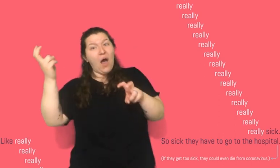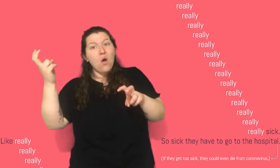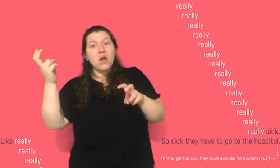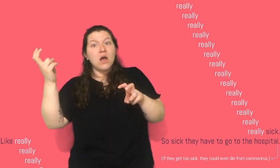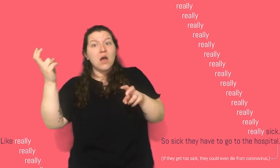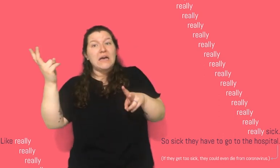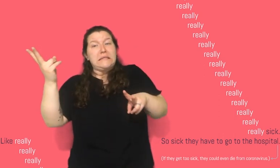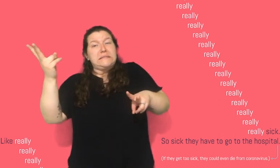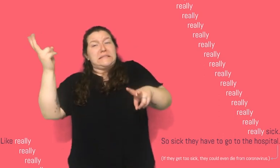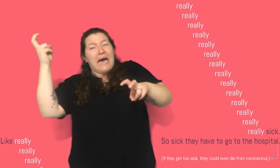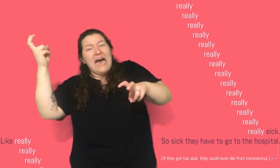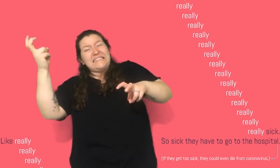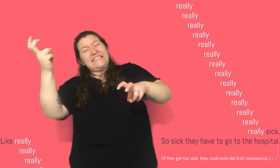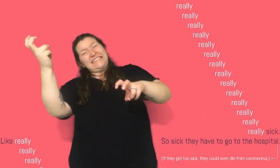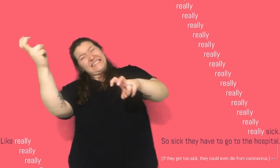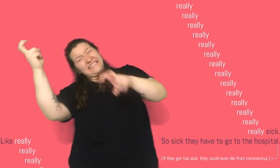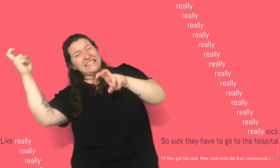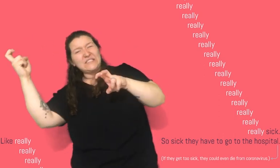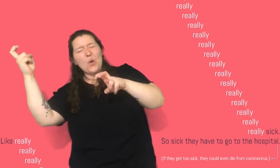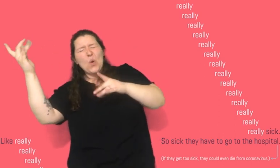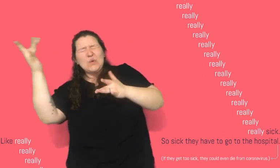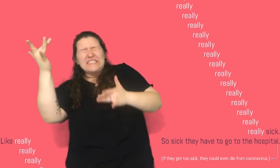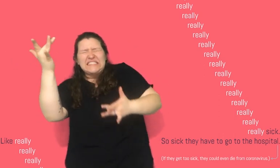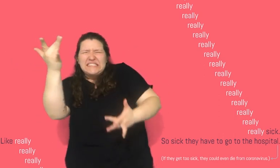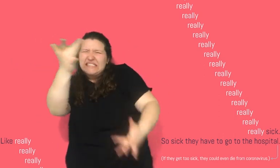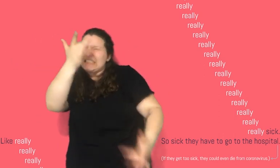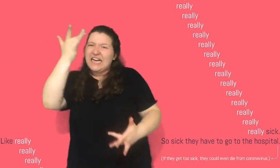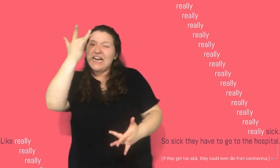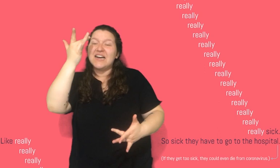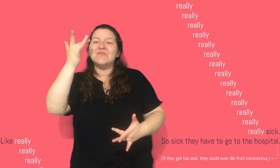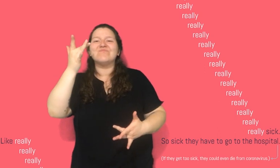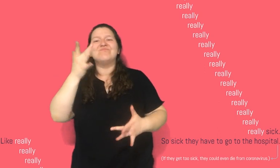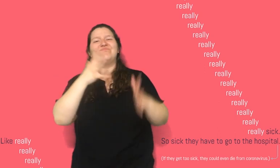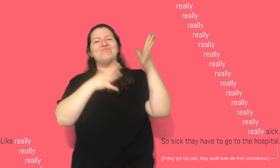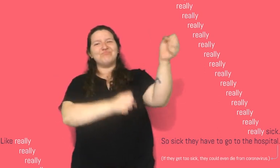Like really, really, really, really, really, really, really sick.